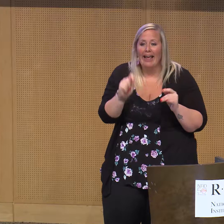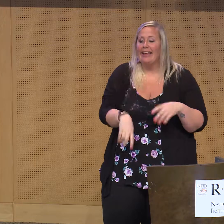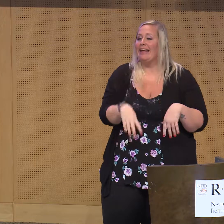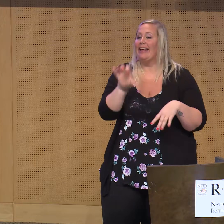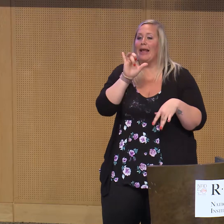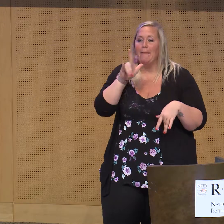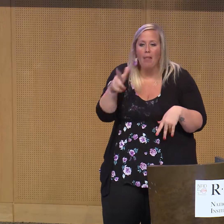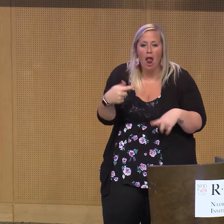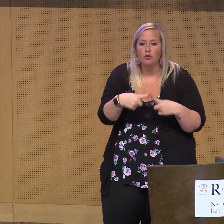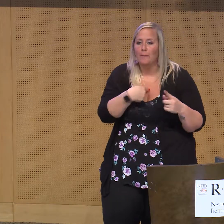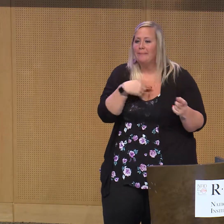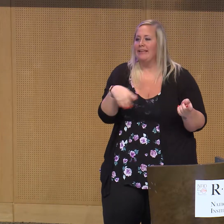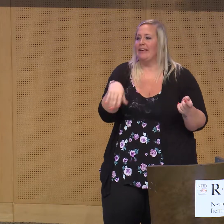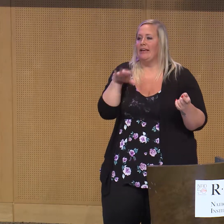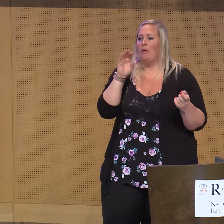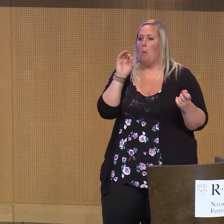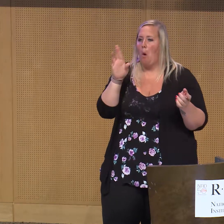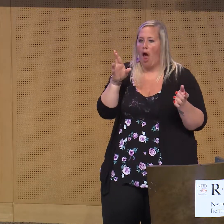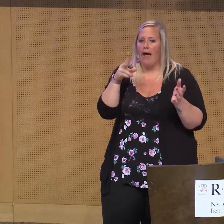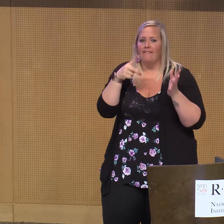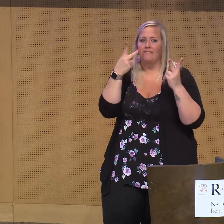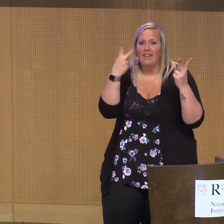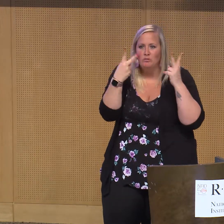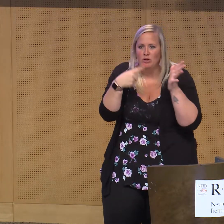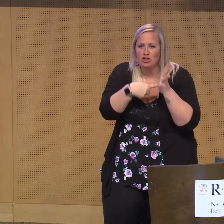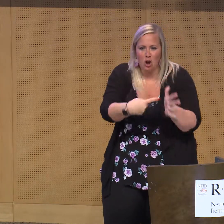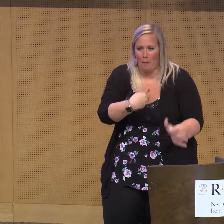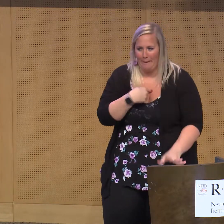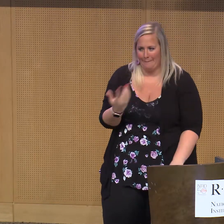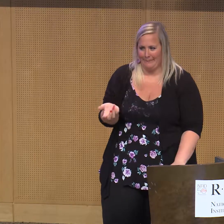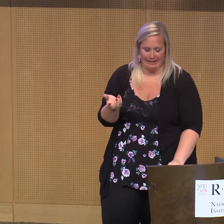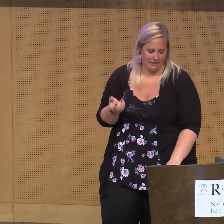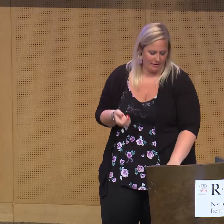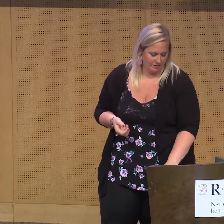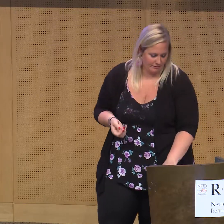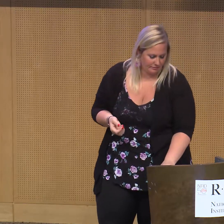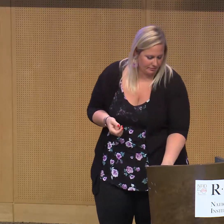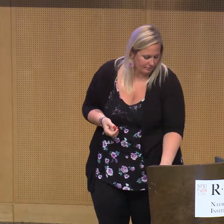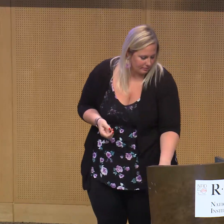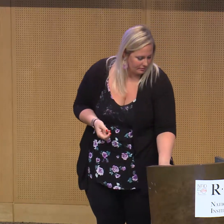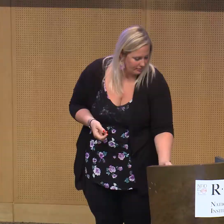Slack it to me, e-mail it to me, or some other visual way to communicate with me.